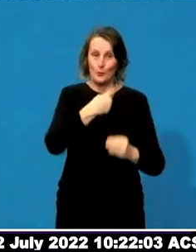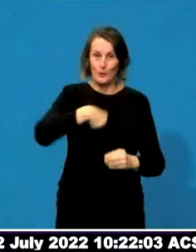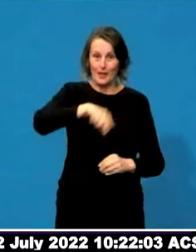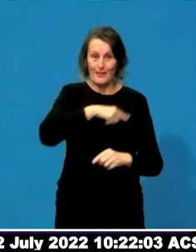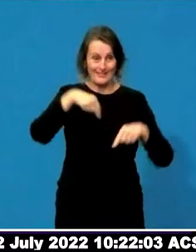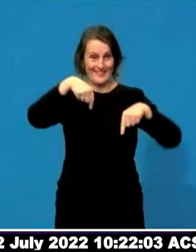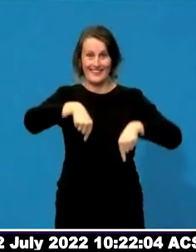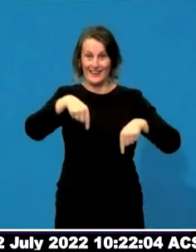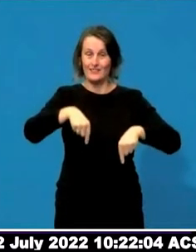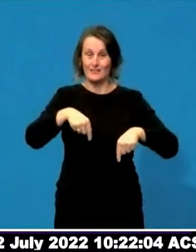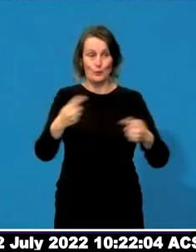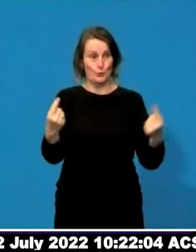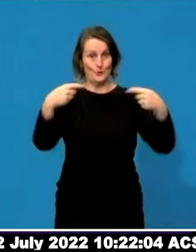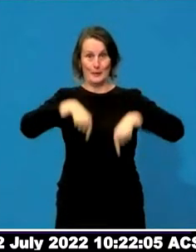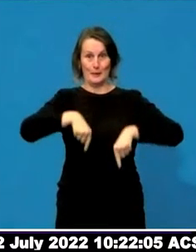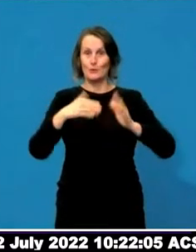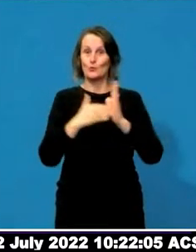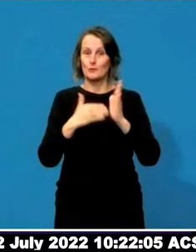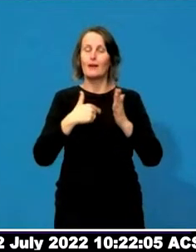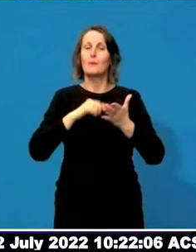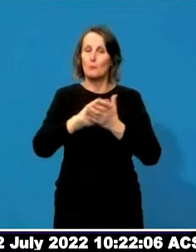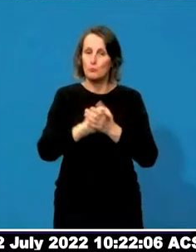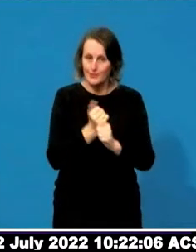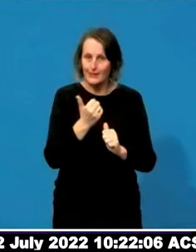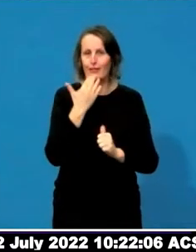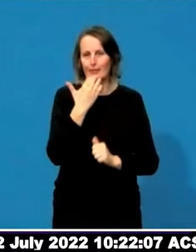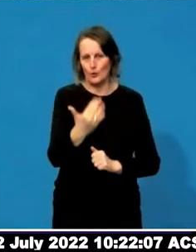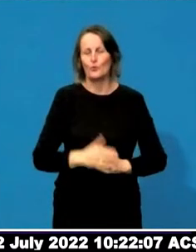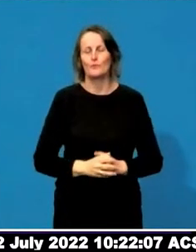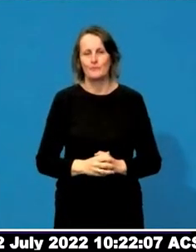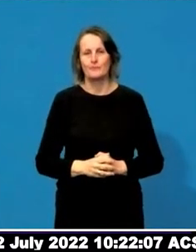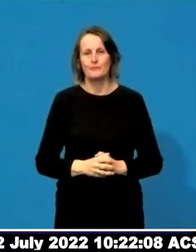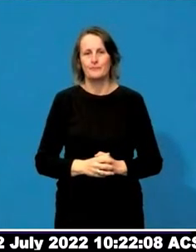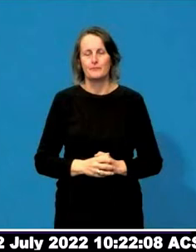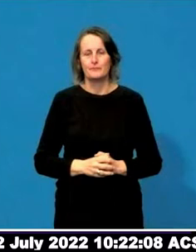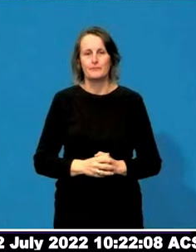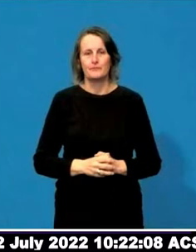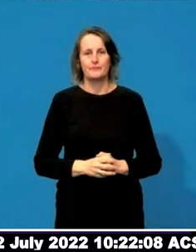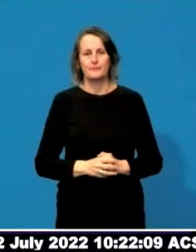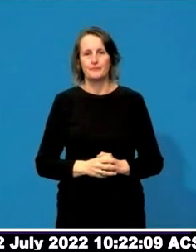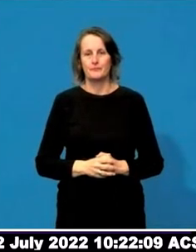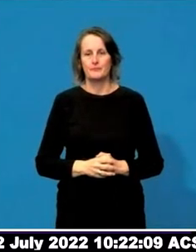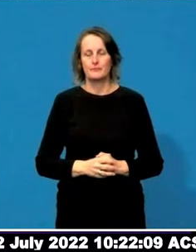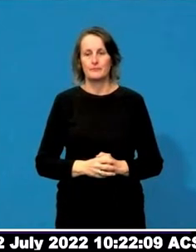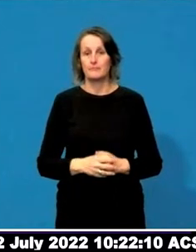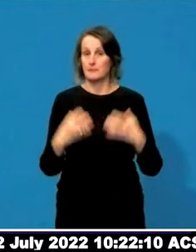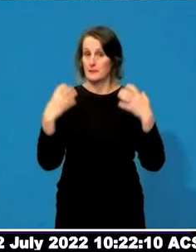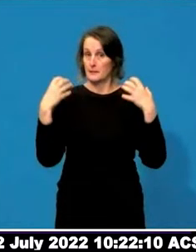to be here today. I really appreciated it. Thank you. Commissioner McEwin? COMMISSIONER McEWIN: Thank you.